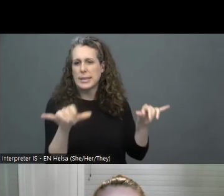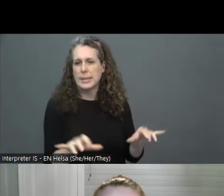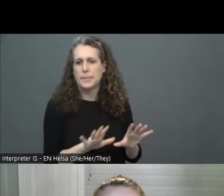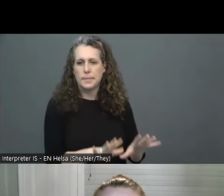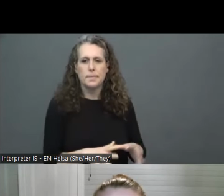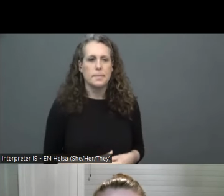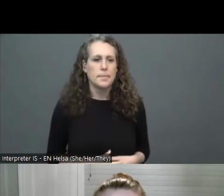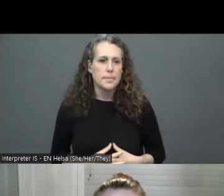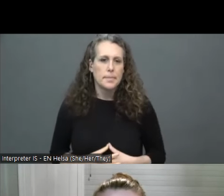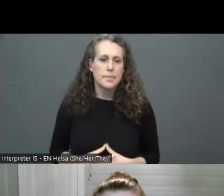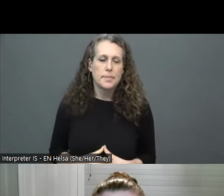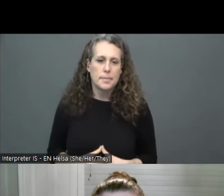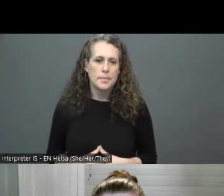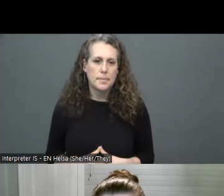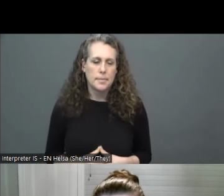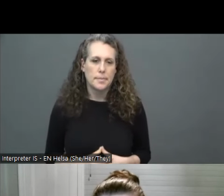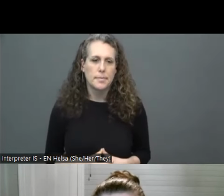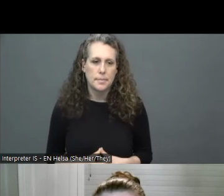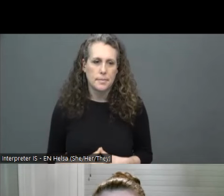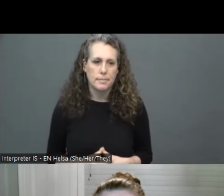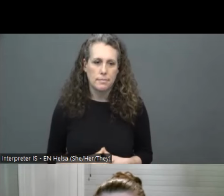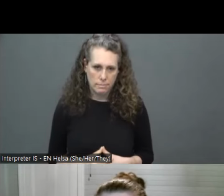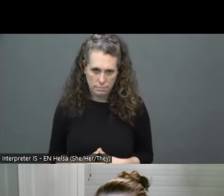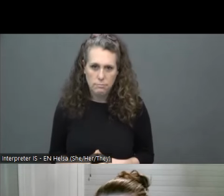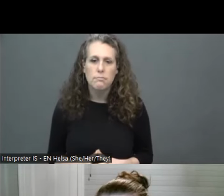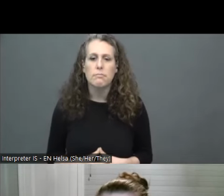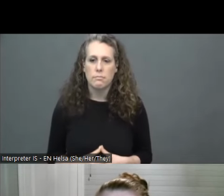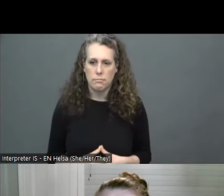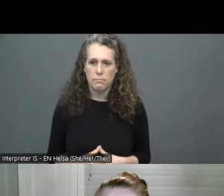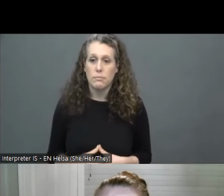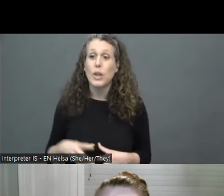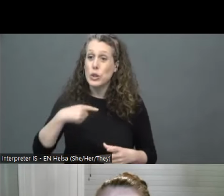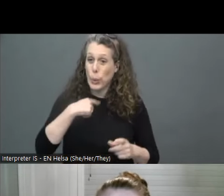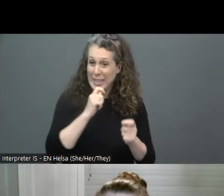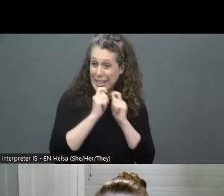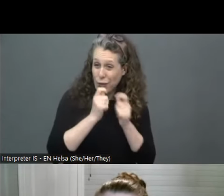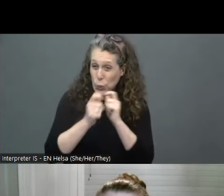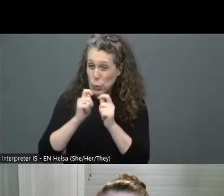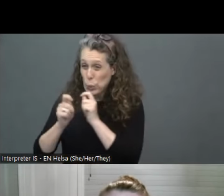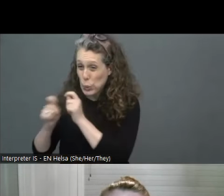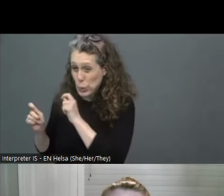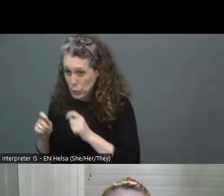So some of the key messages that we got from the people we spoke to, for this desk research